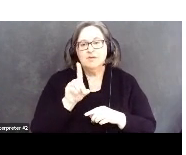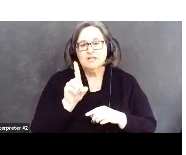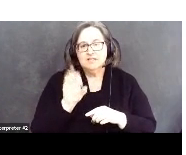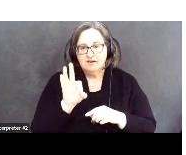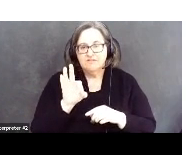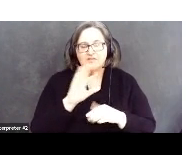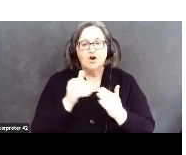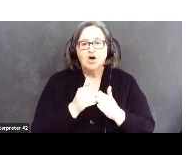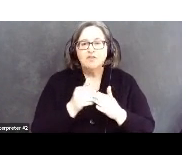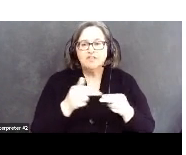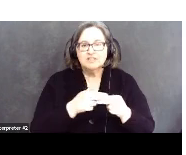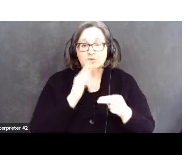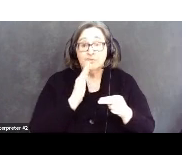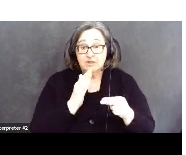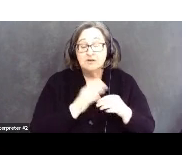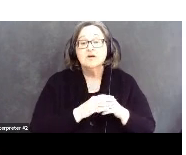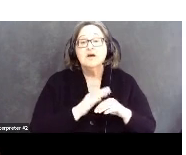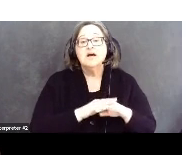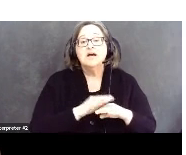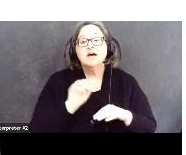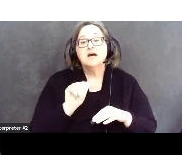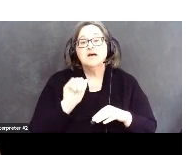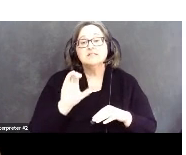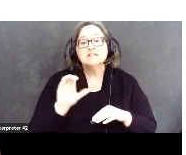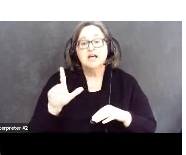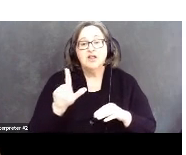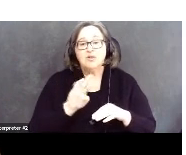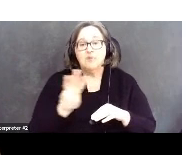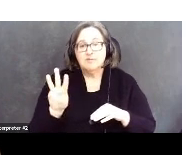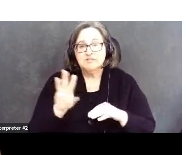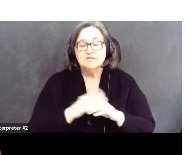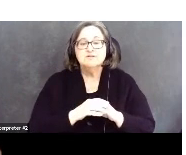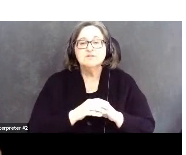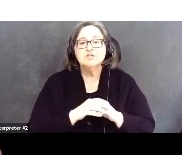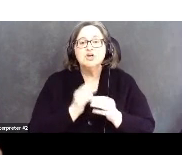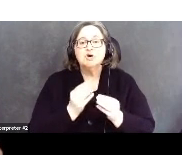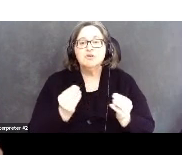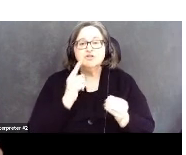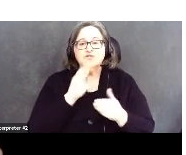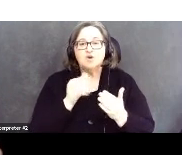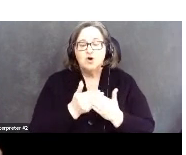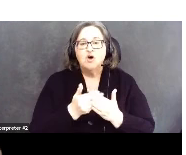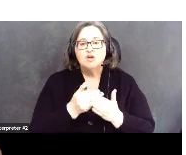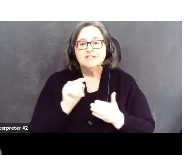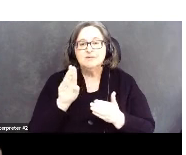slides will be available on the ACL website. Materials for all of the TBI Tuesdays will